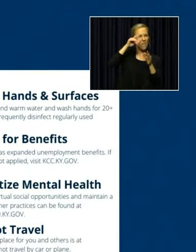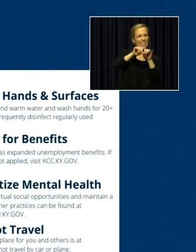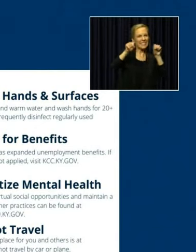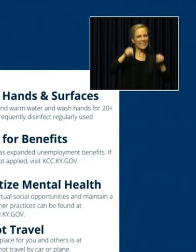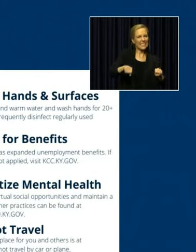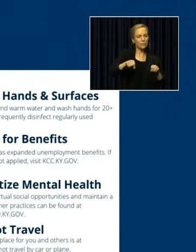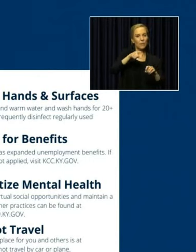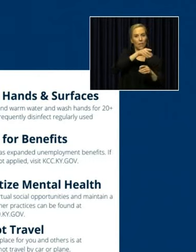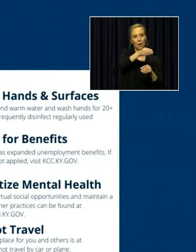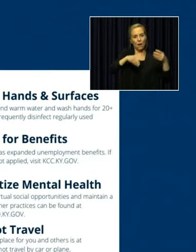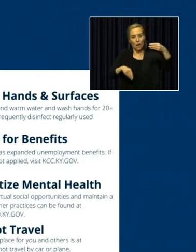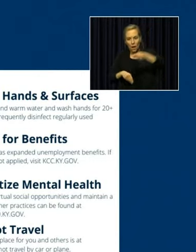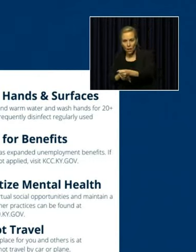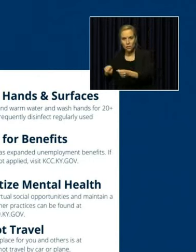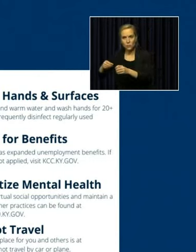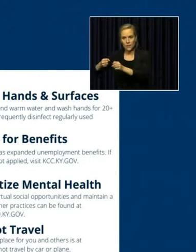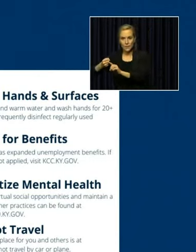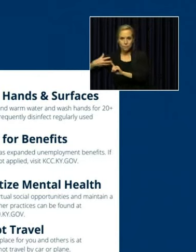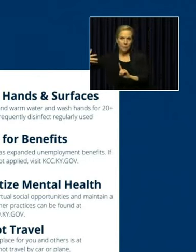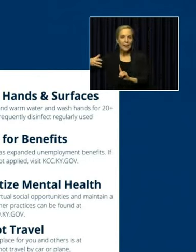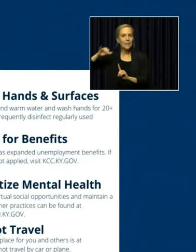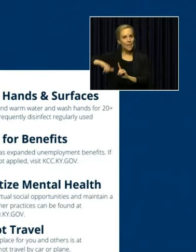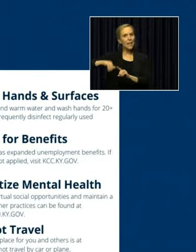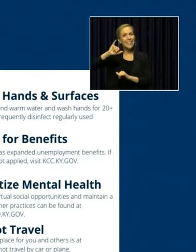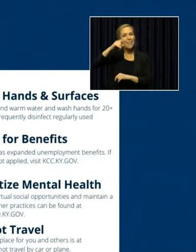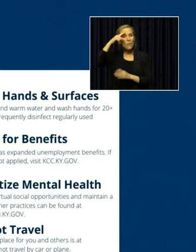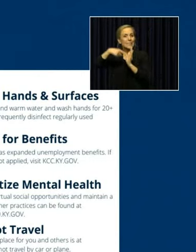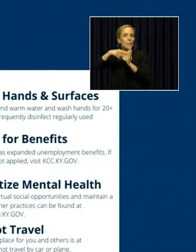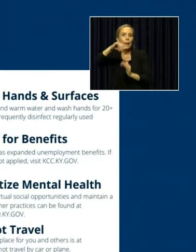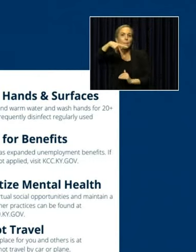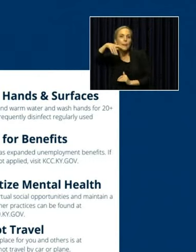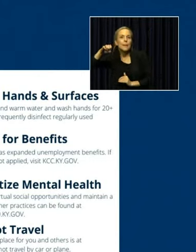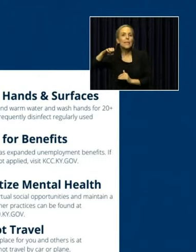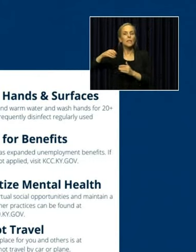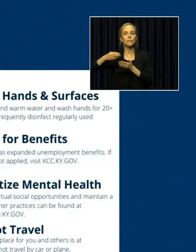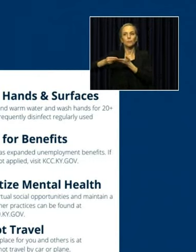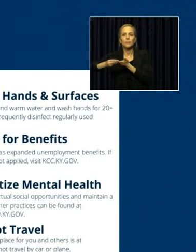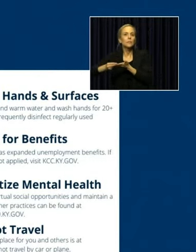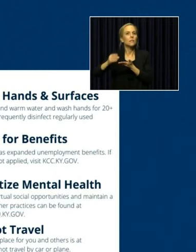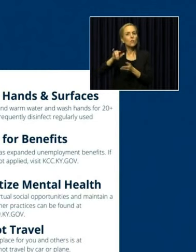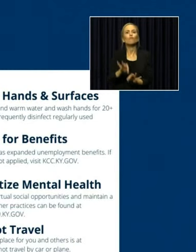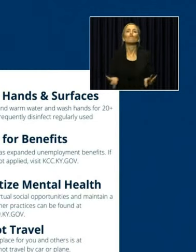OF JUST ONE PUBLIC GATHERING AND